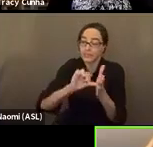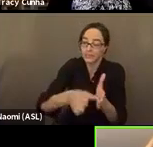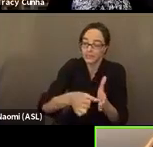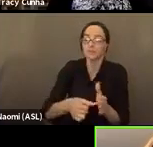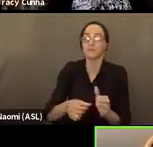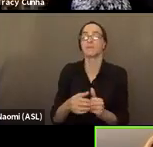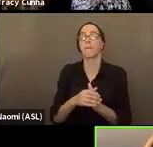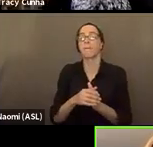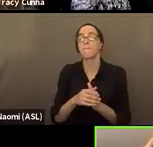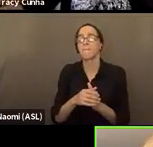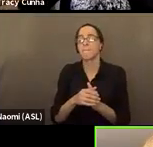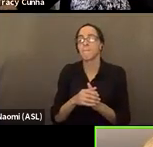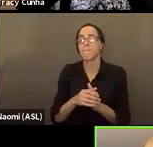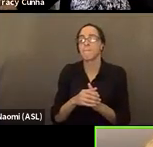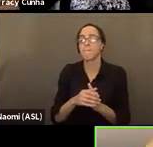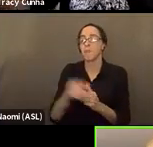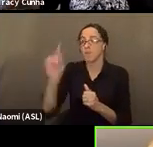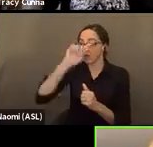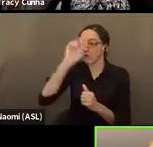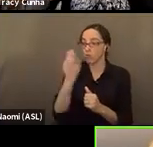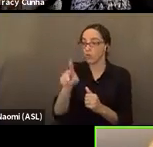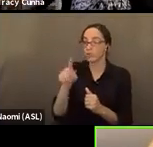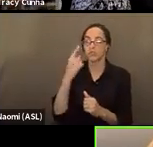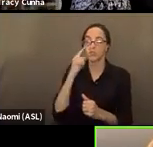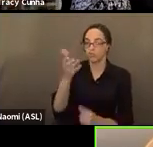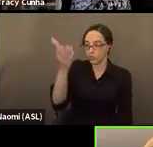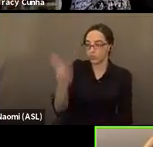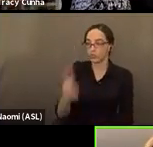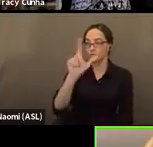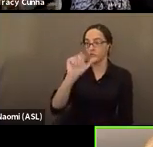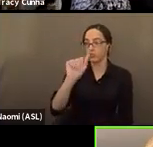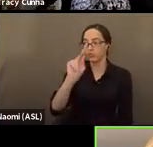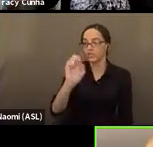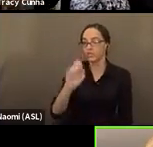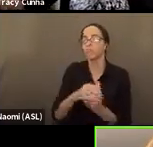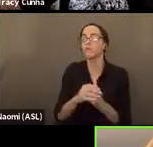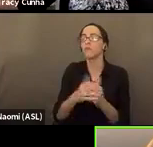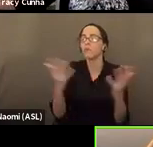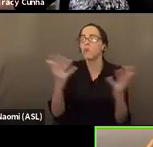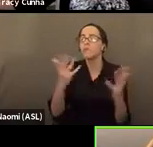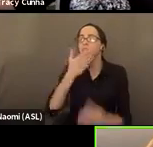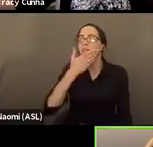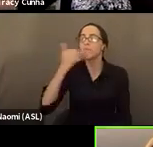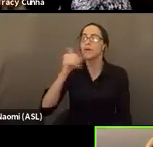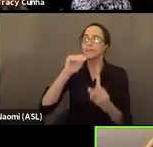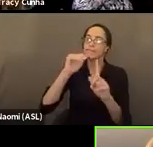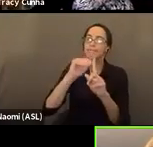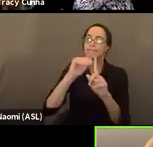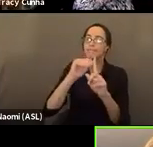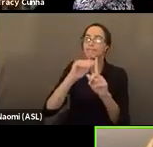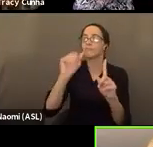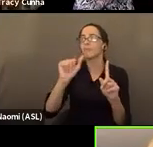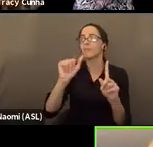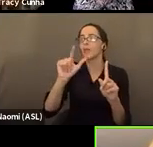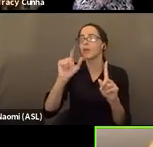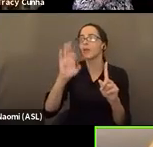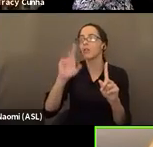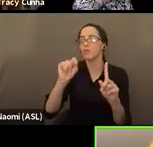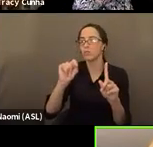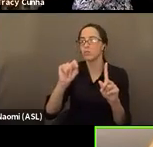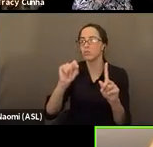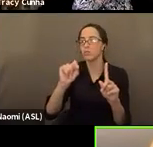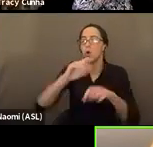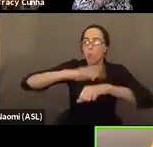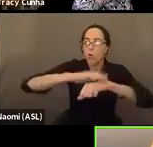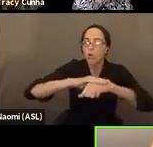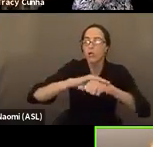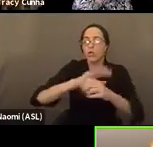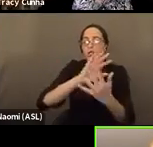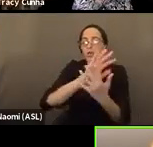um what are the best alert and warning options for those who are blind deaf or hard of hearing